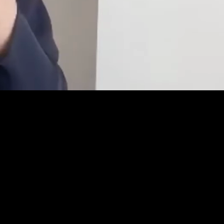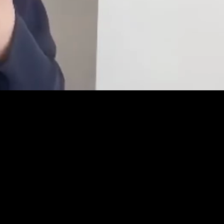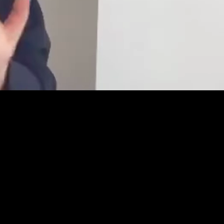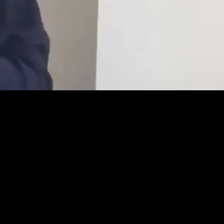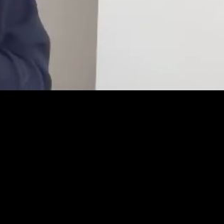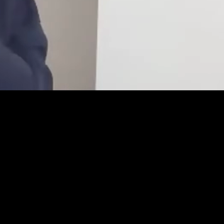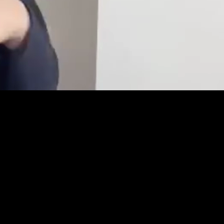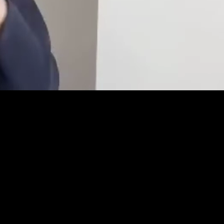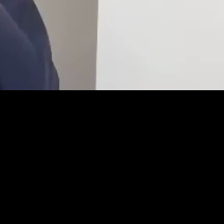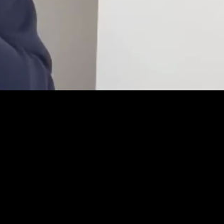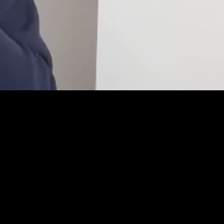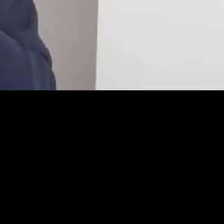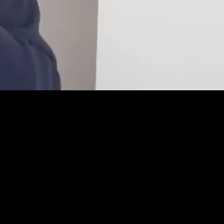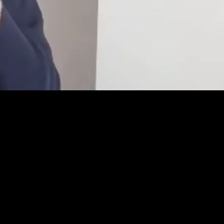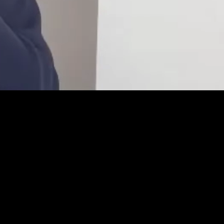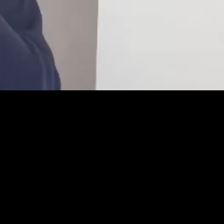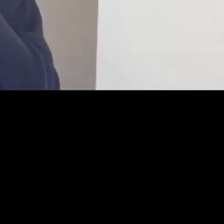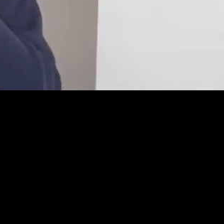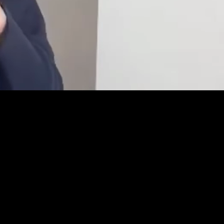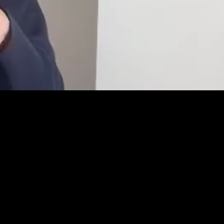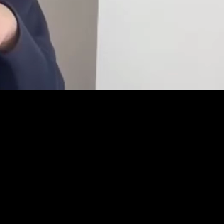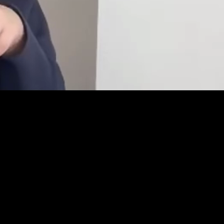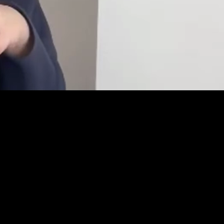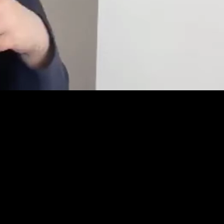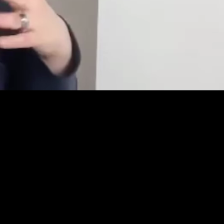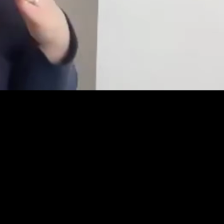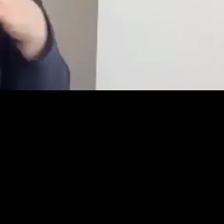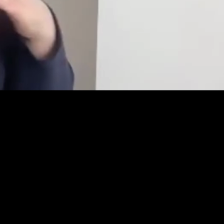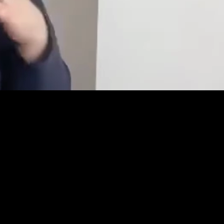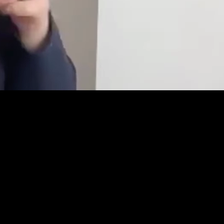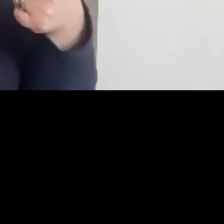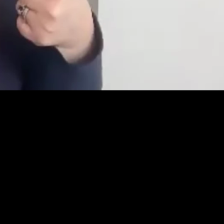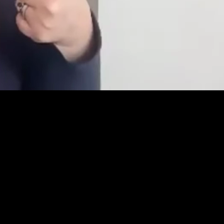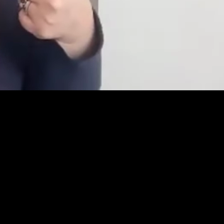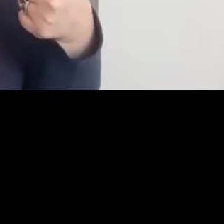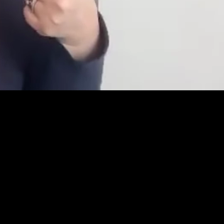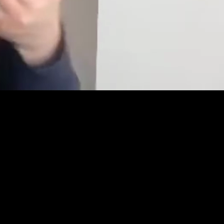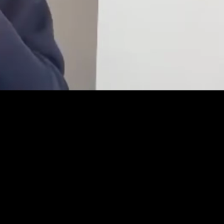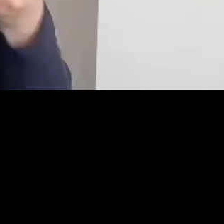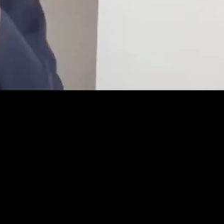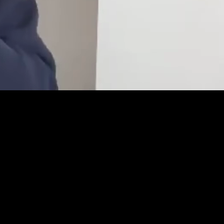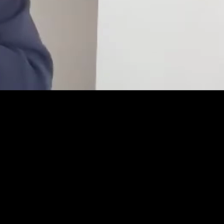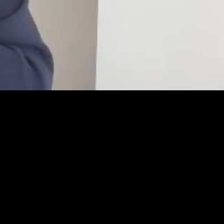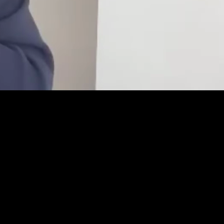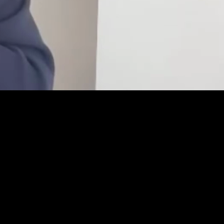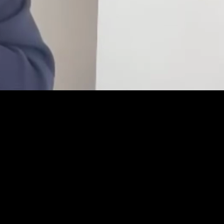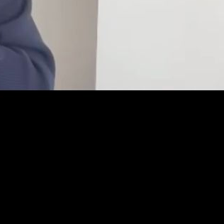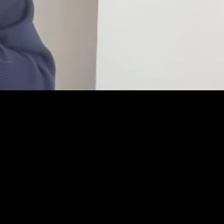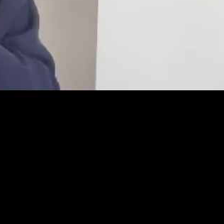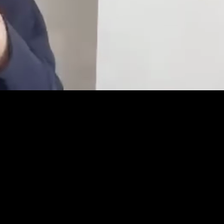on Vimeo or YouTube, for example? They can. In fact, Squarespace, depending on what plan you're on,